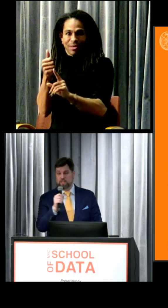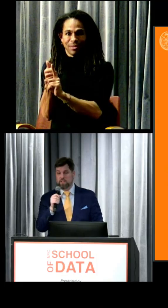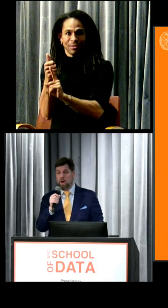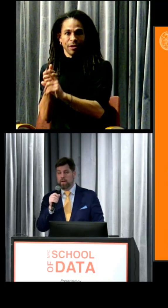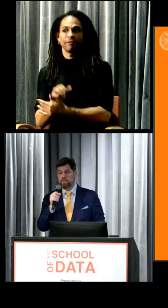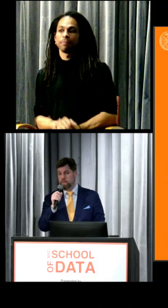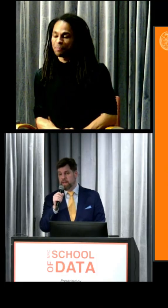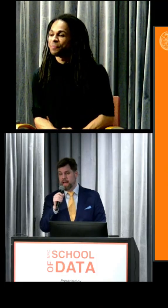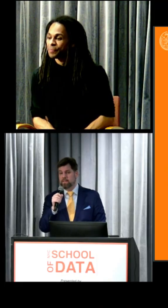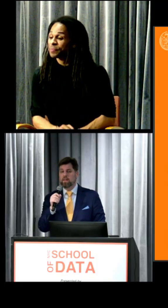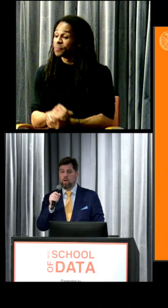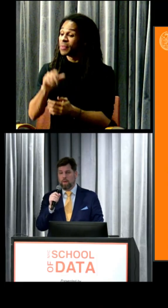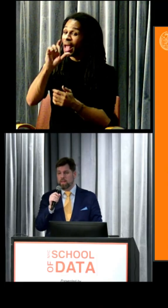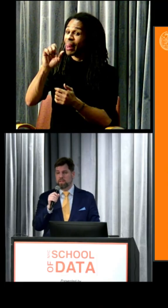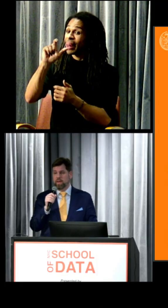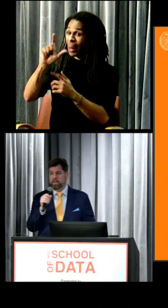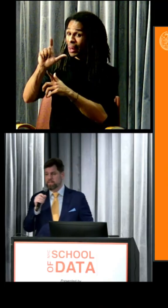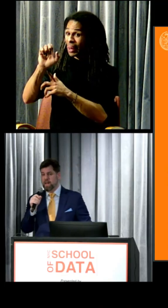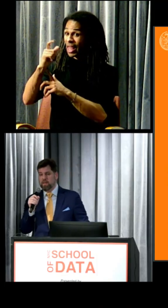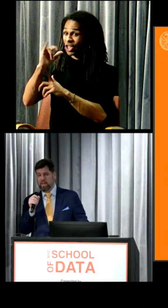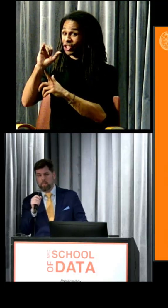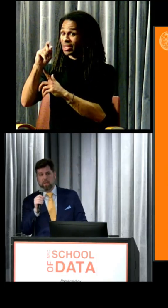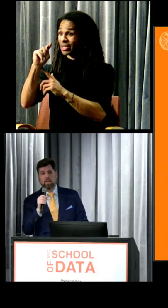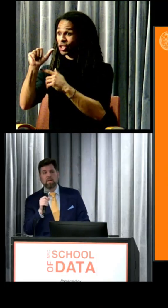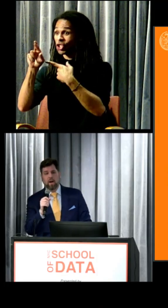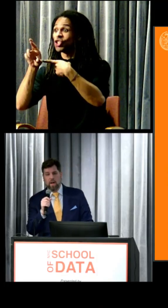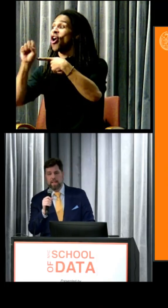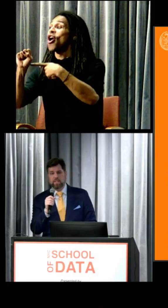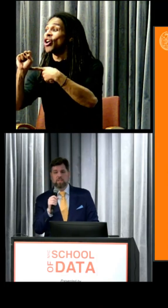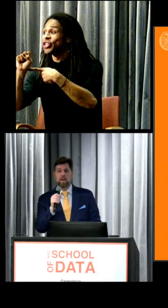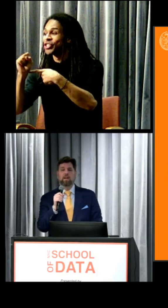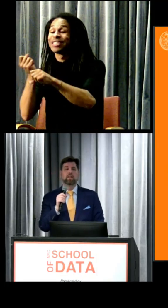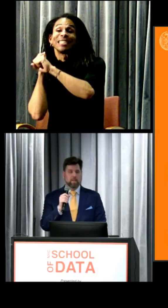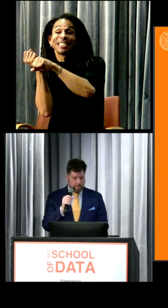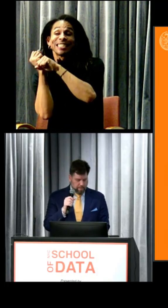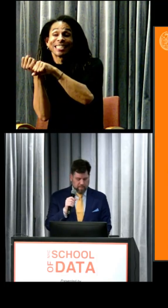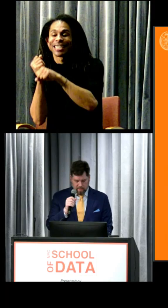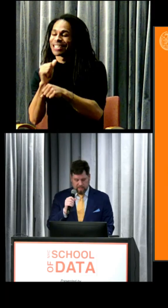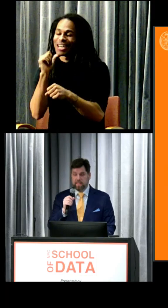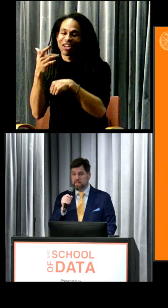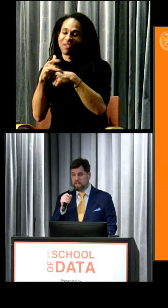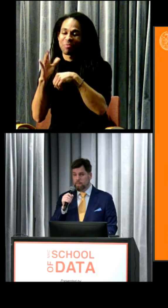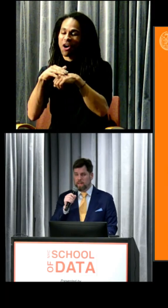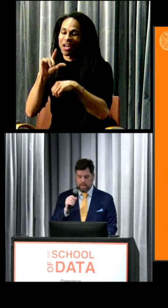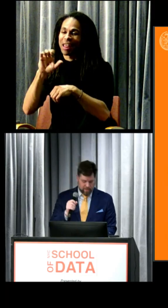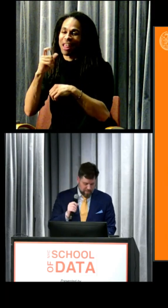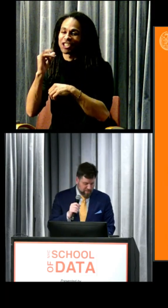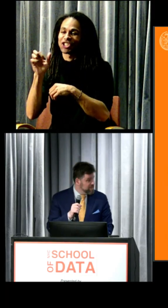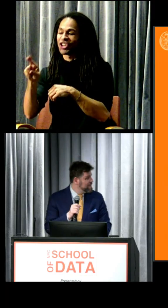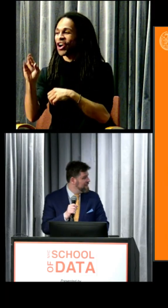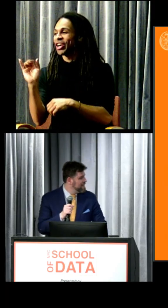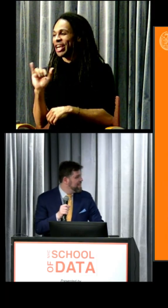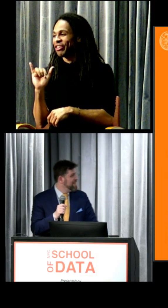The typical technology for something where we're tracking physical blocks in a software program is RFID tags.